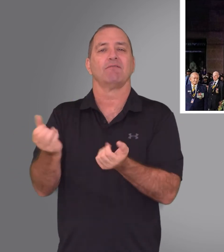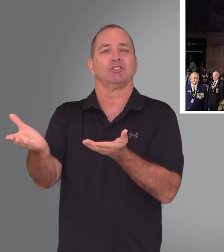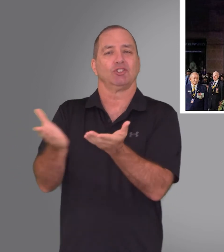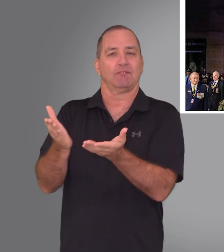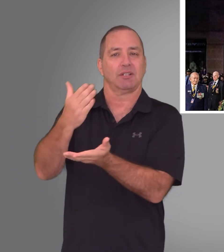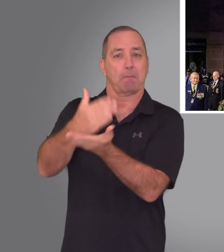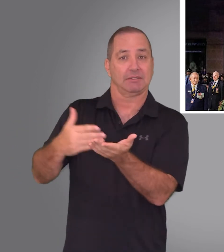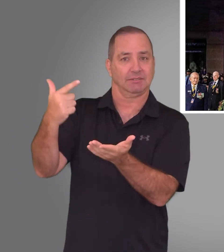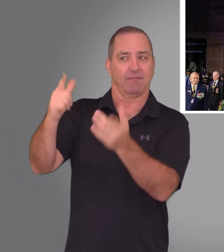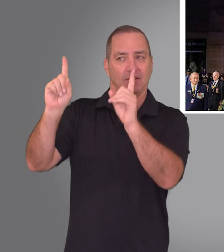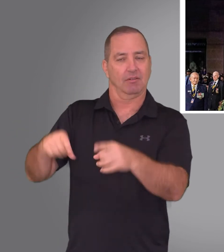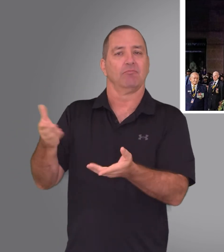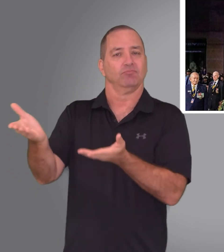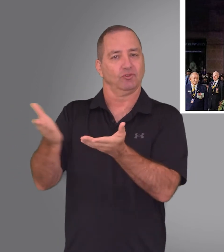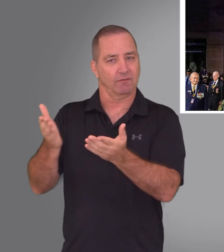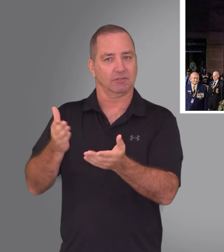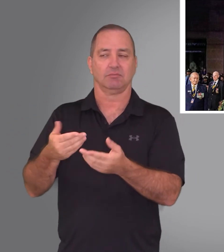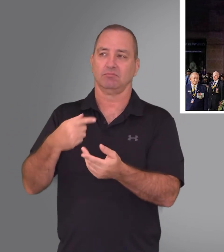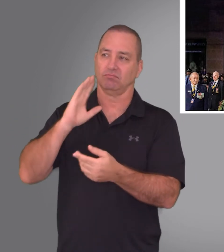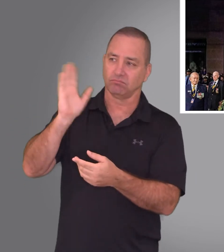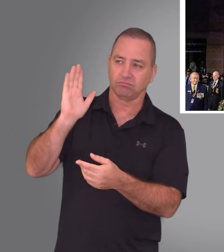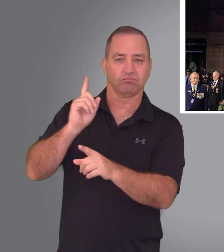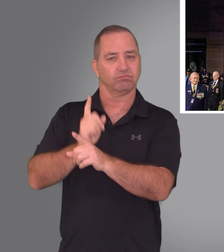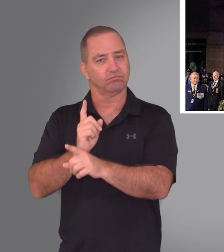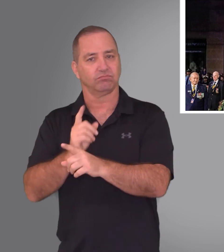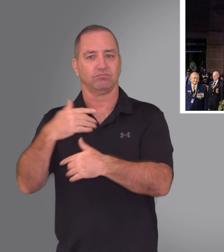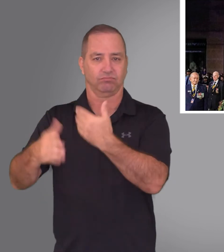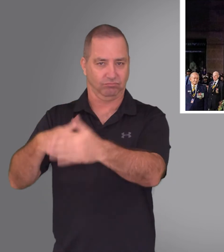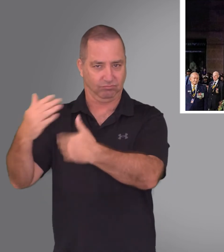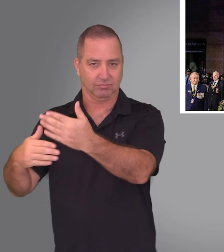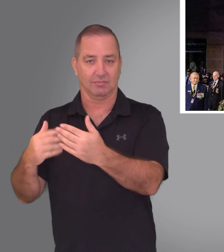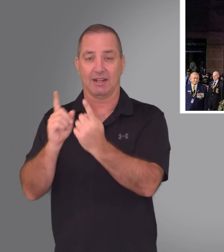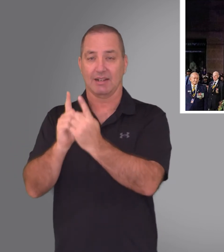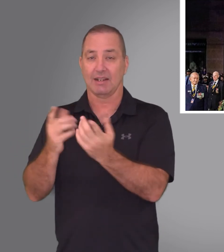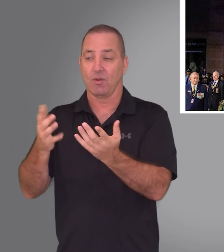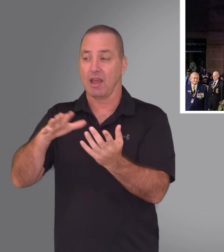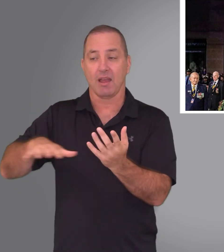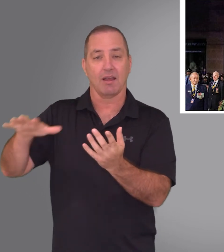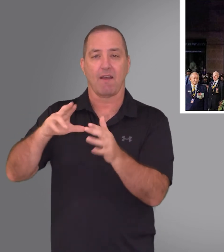and that's where the Dawn Service starts, which is approximately 7:30 a.m. where they will do their commemorations.